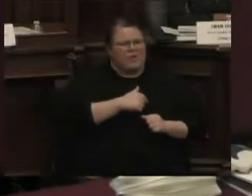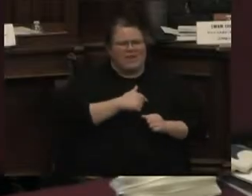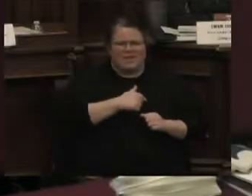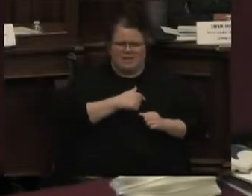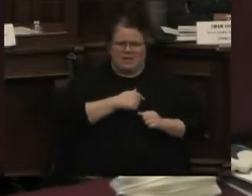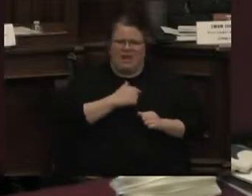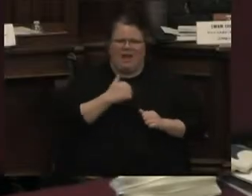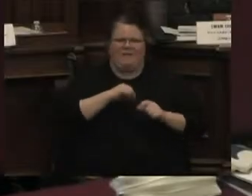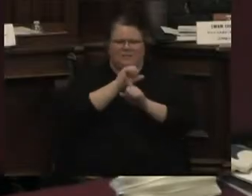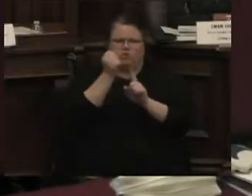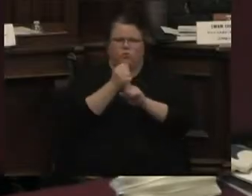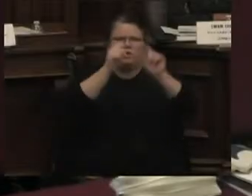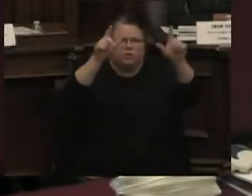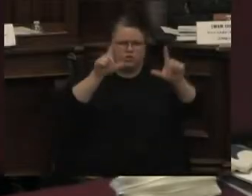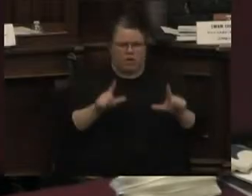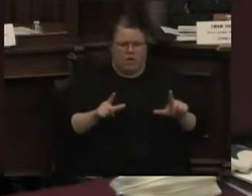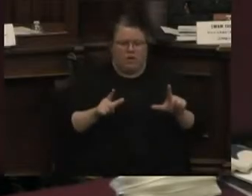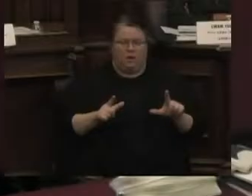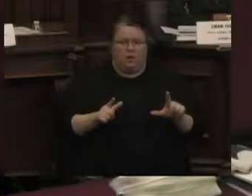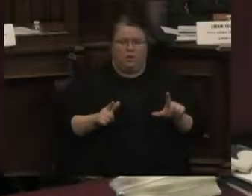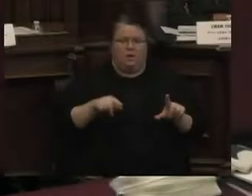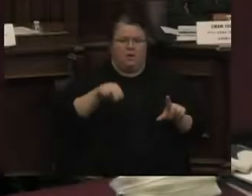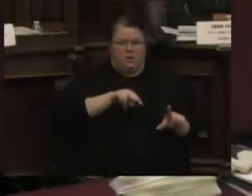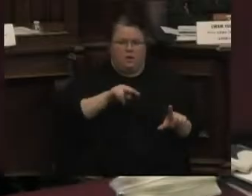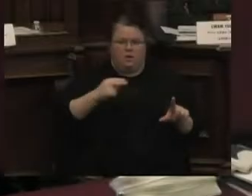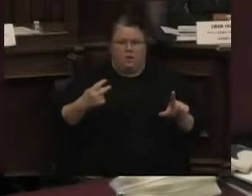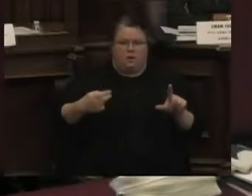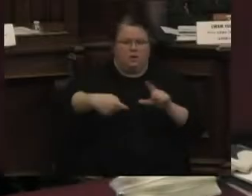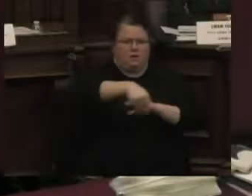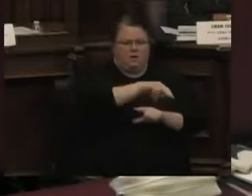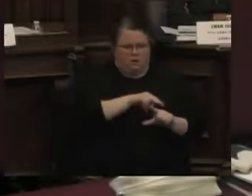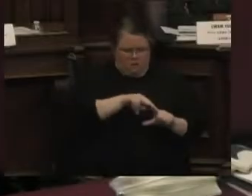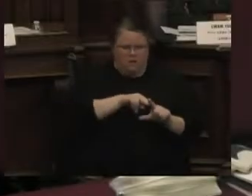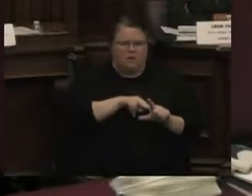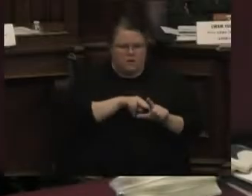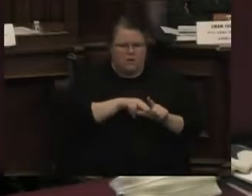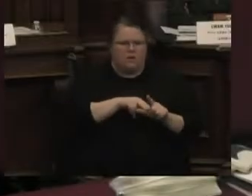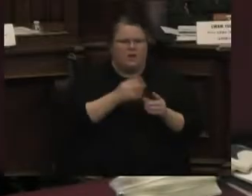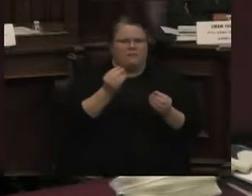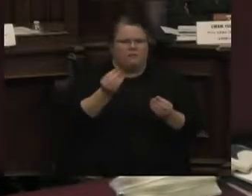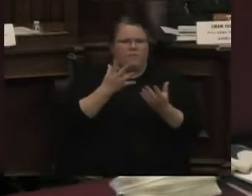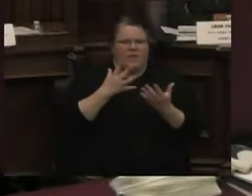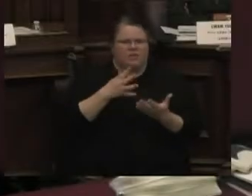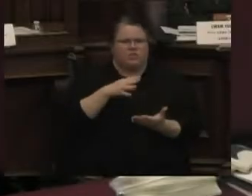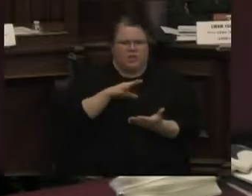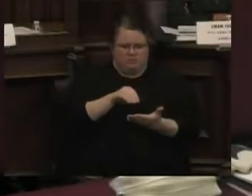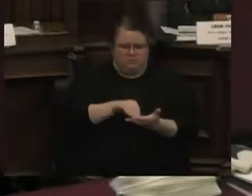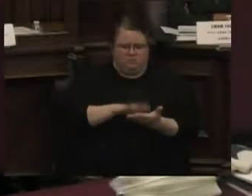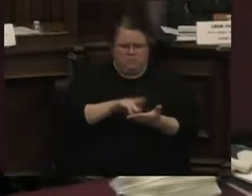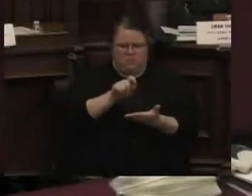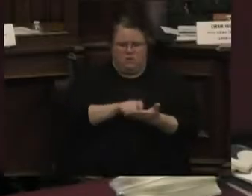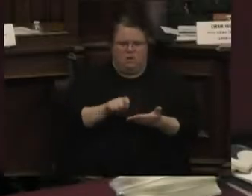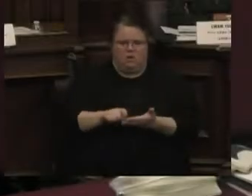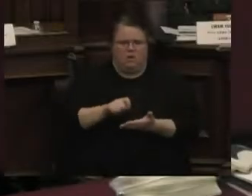engages in a few different modalities of how do you really look at a situation from so